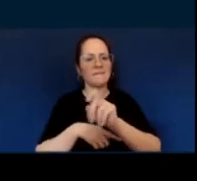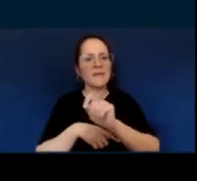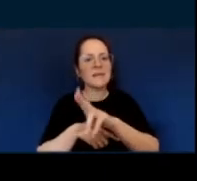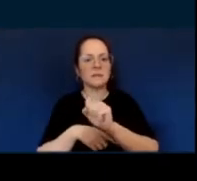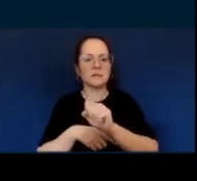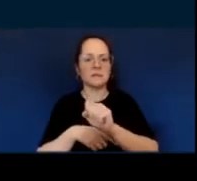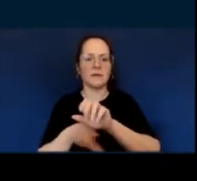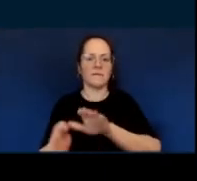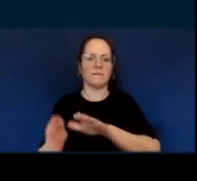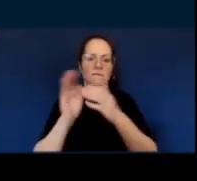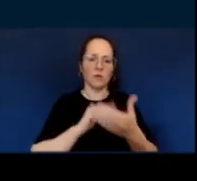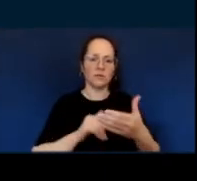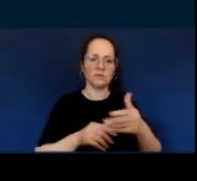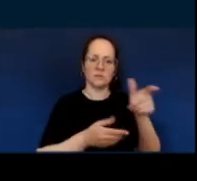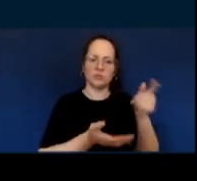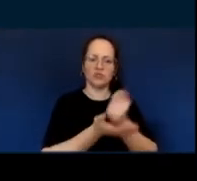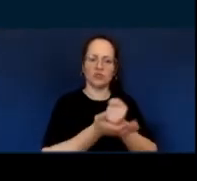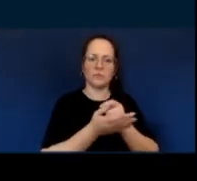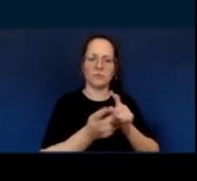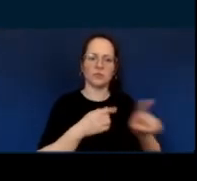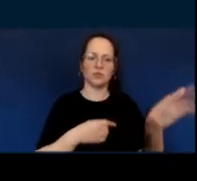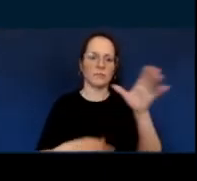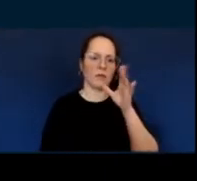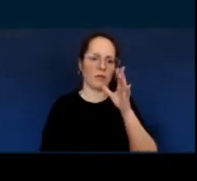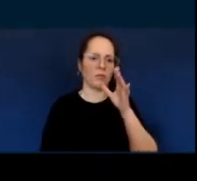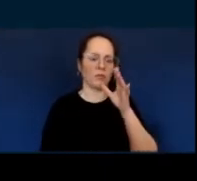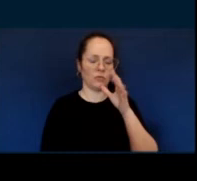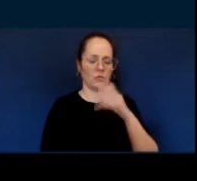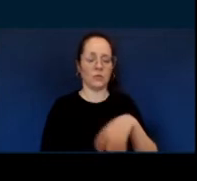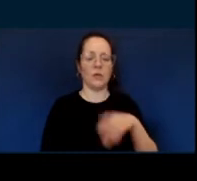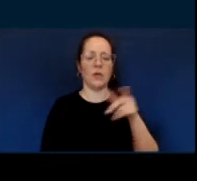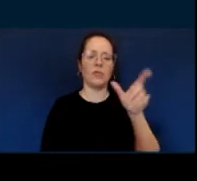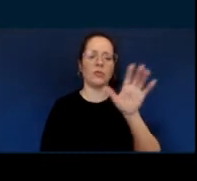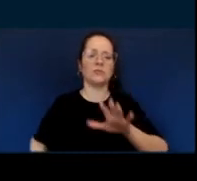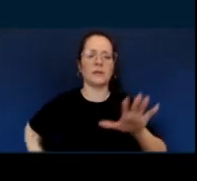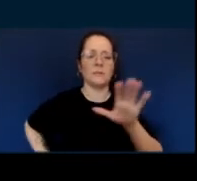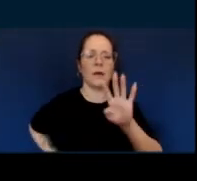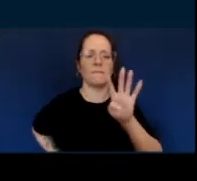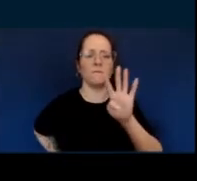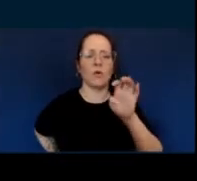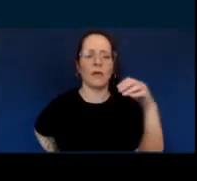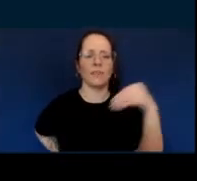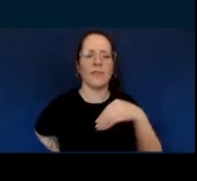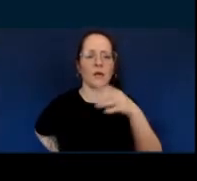TO THE DANGERS OF THE FETUS.